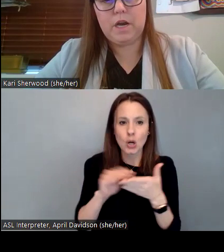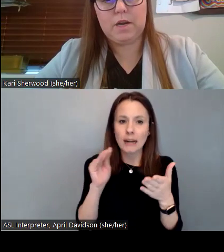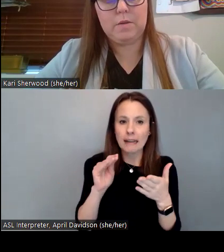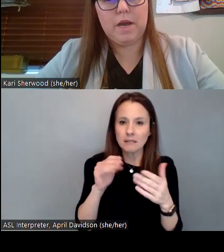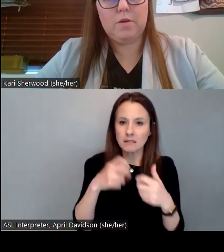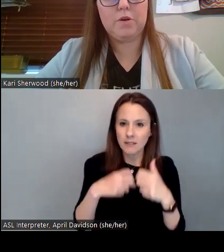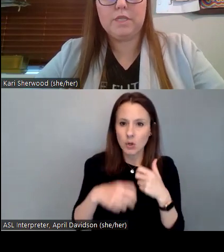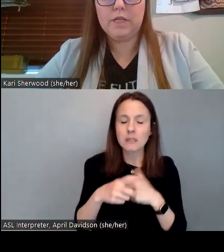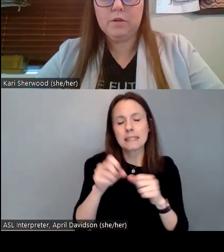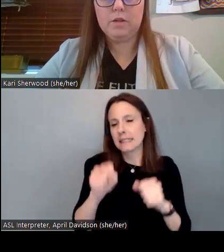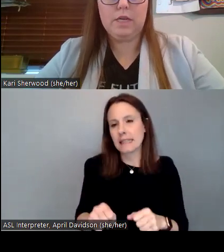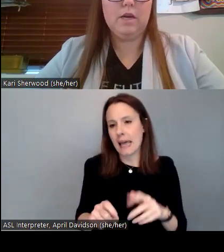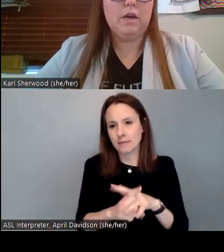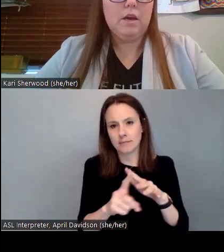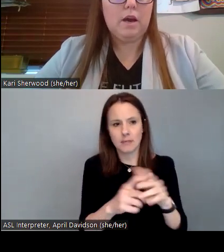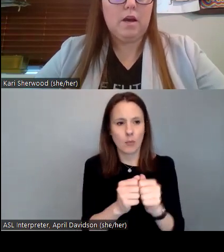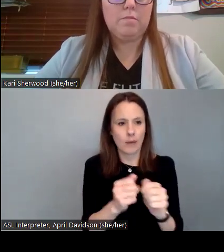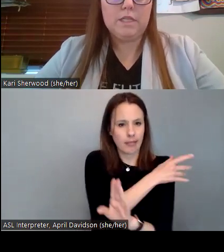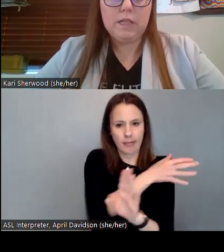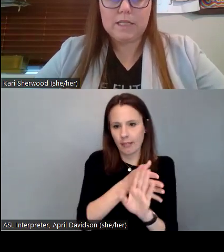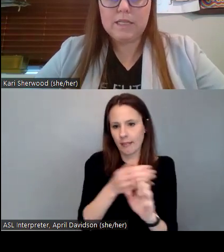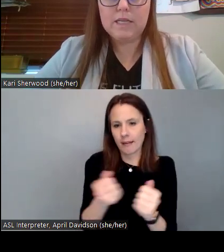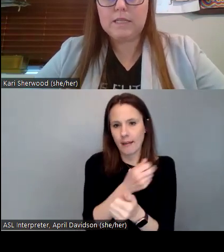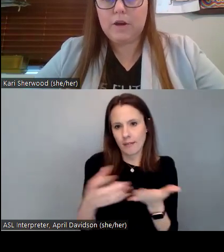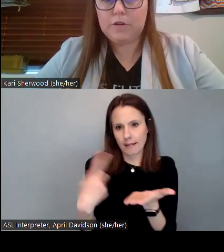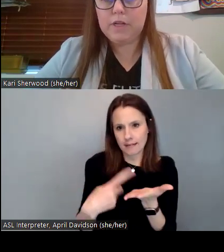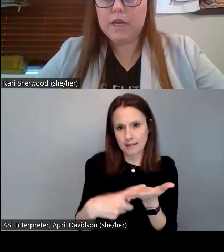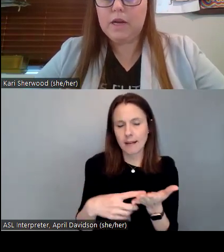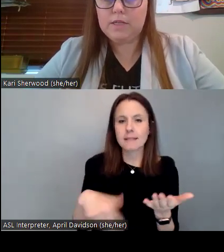talking about; particularly, dyslexia, dyscalculia and